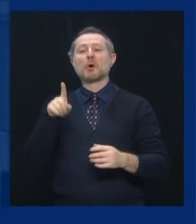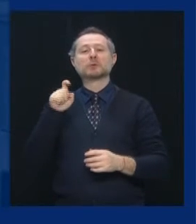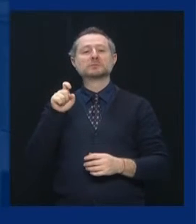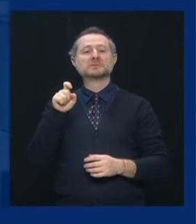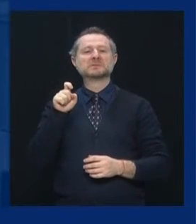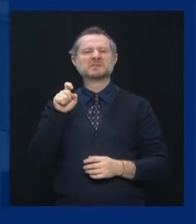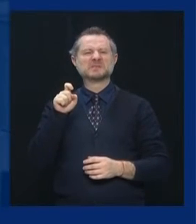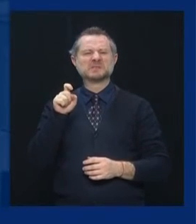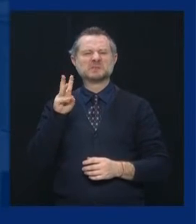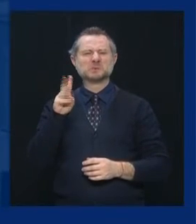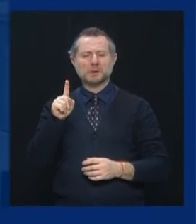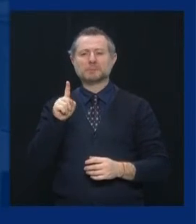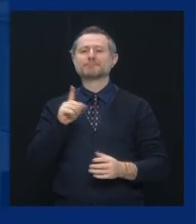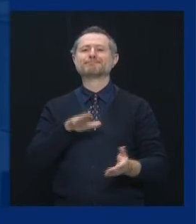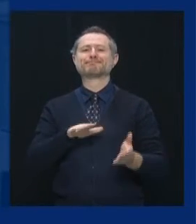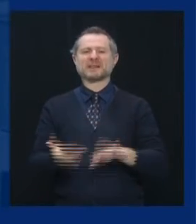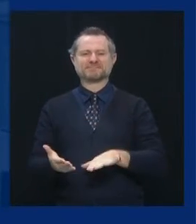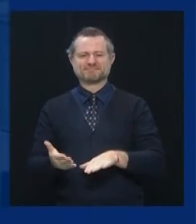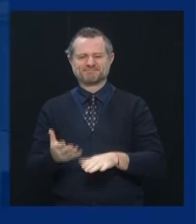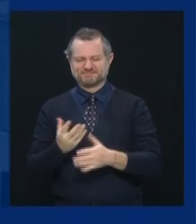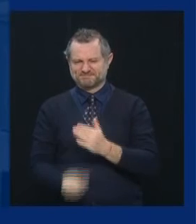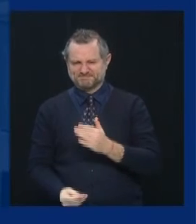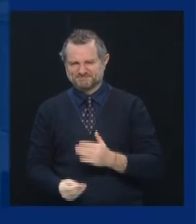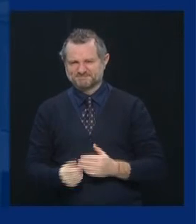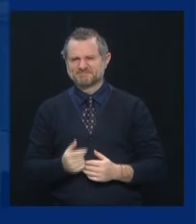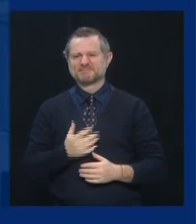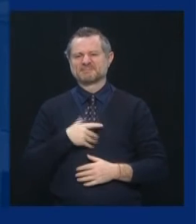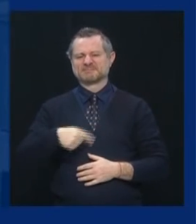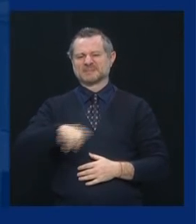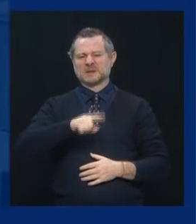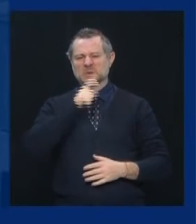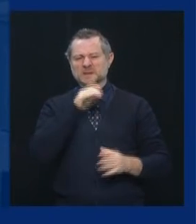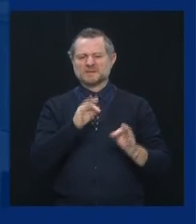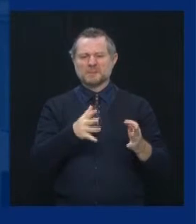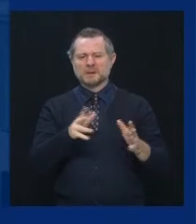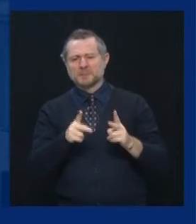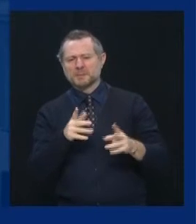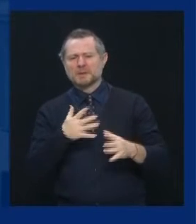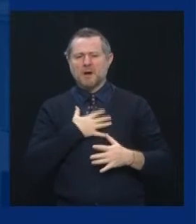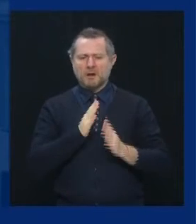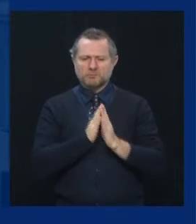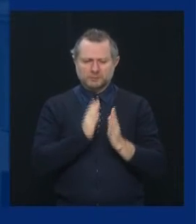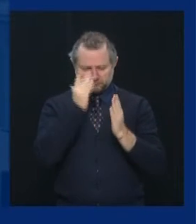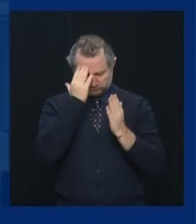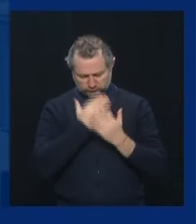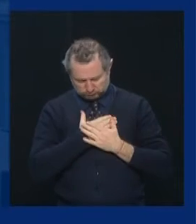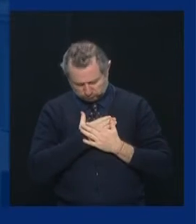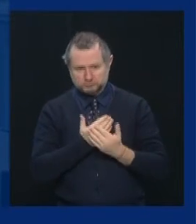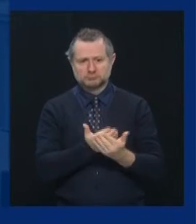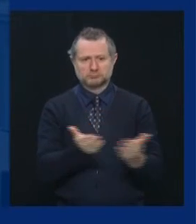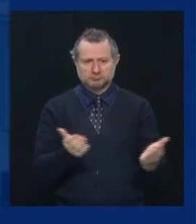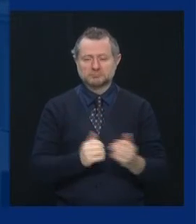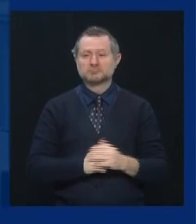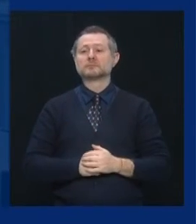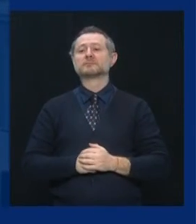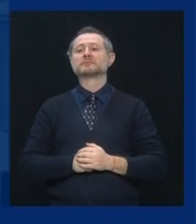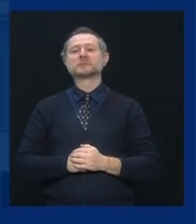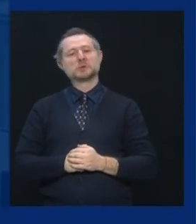MICRO CLUSTERS ARE 9%. 161 DEATHS.